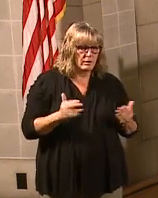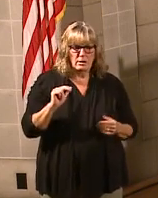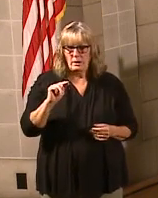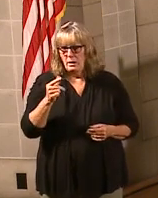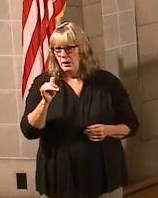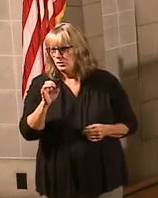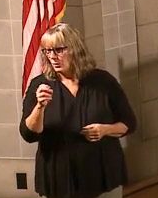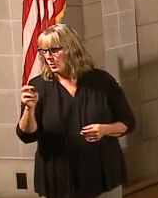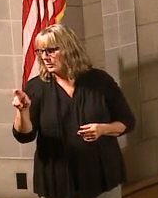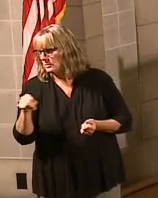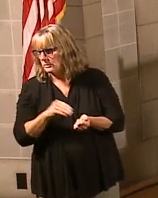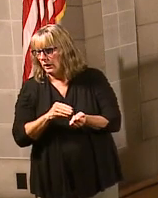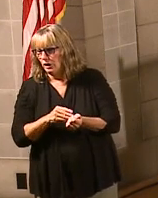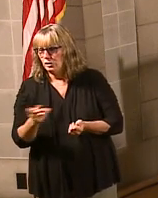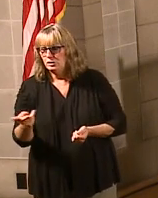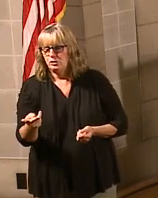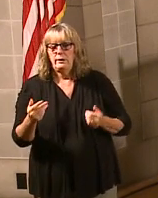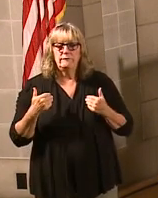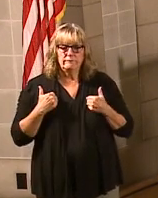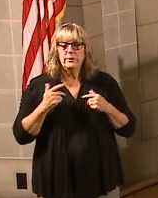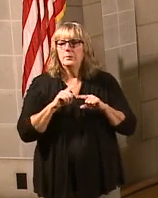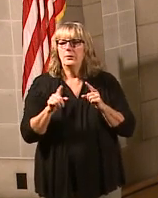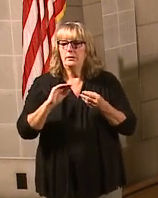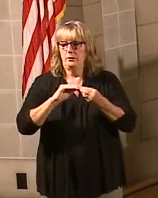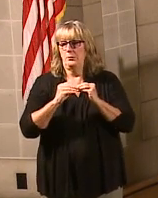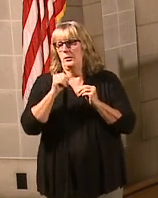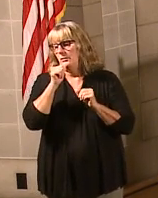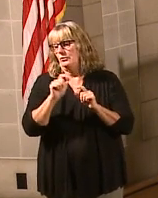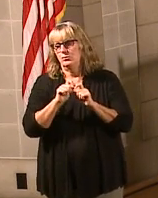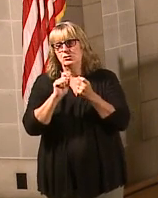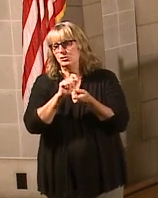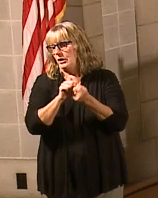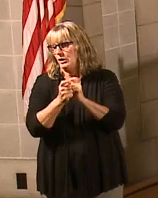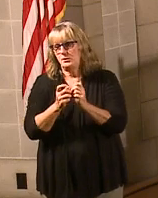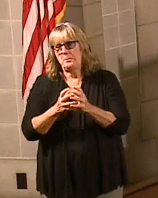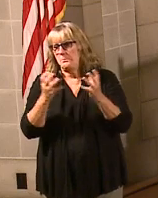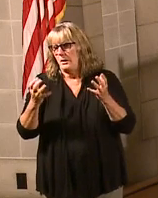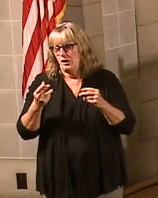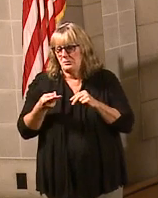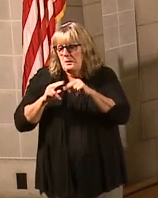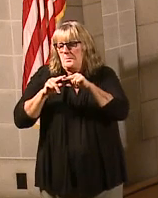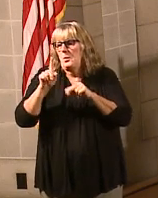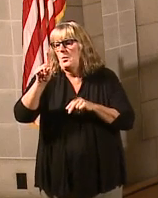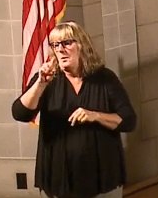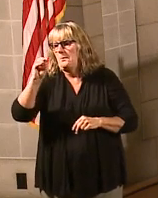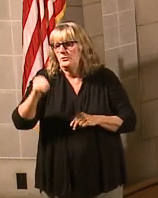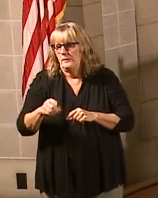WERE LAST WEEK, THEY'RE GOING TO